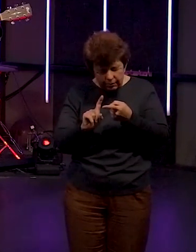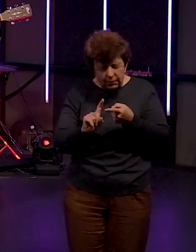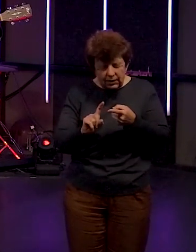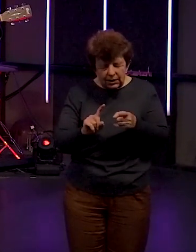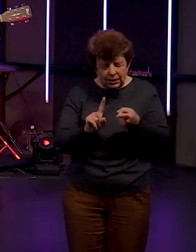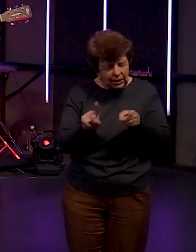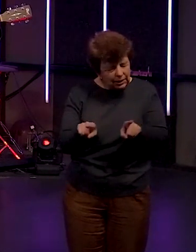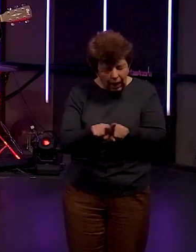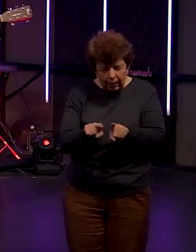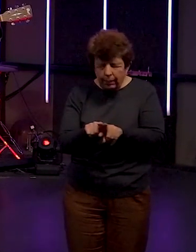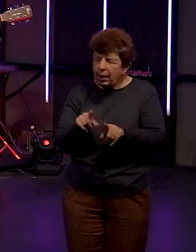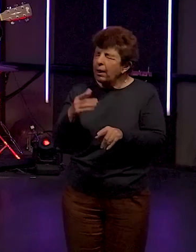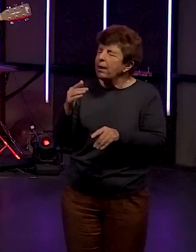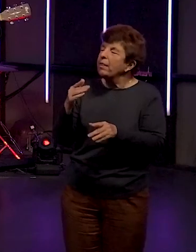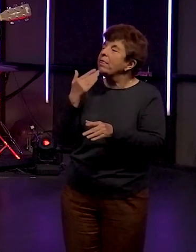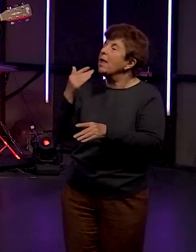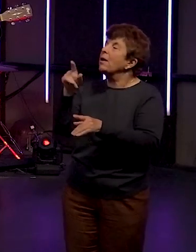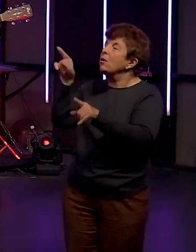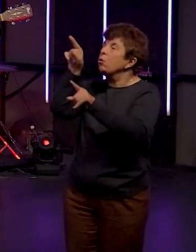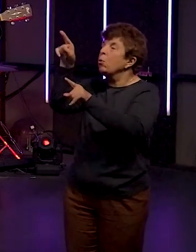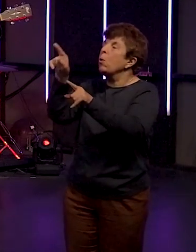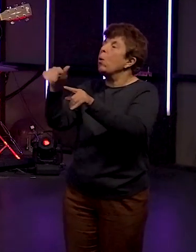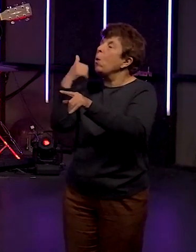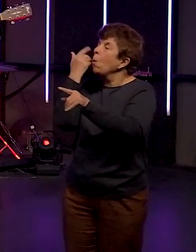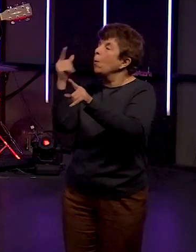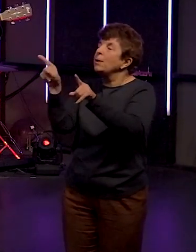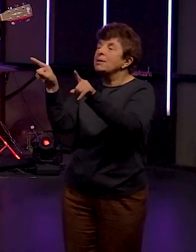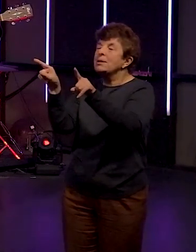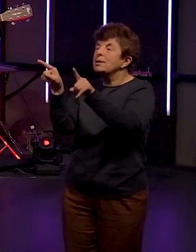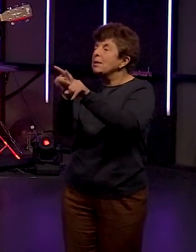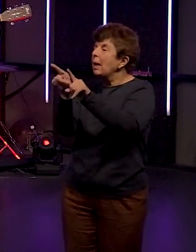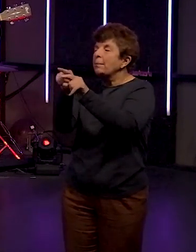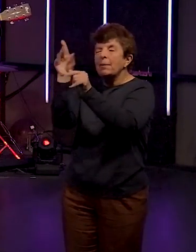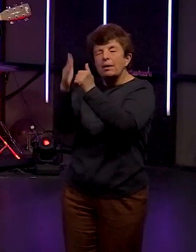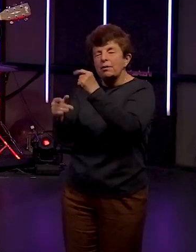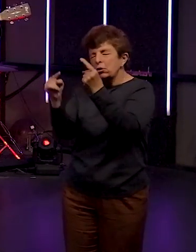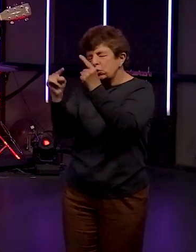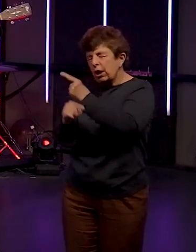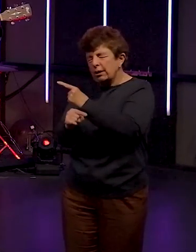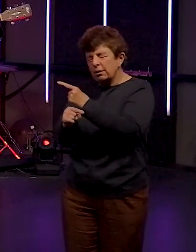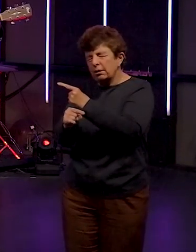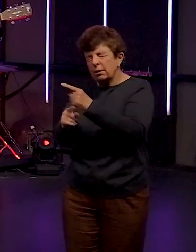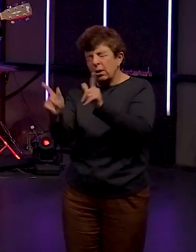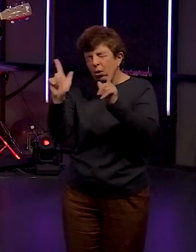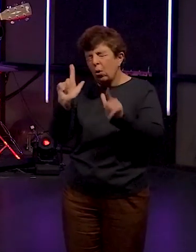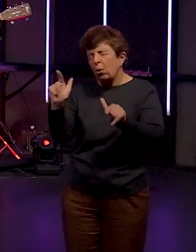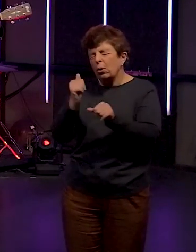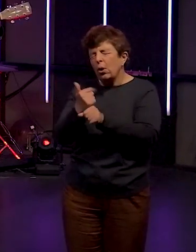you that you are also constant and never changing. Lord God that we can choose to